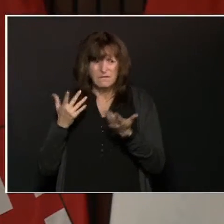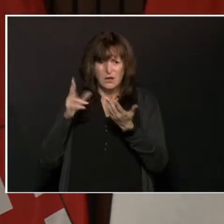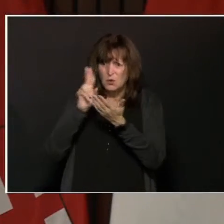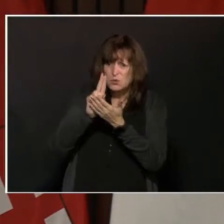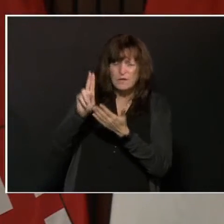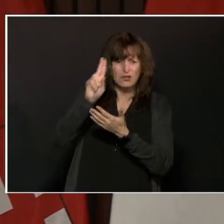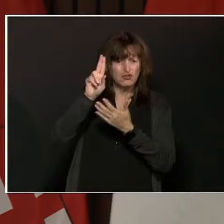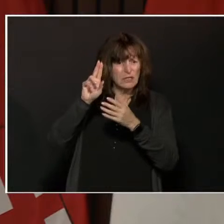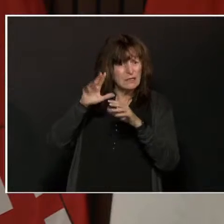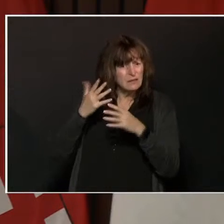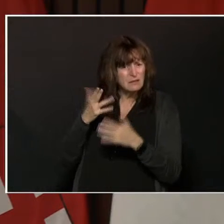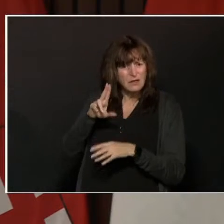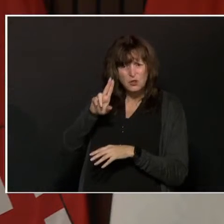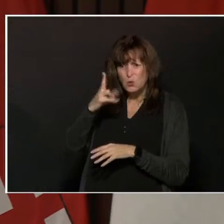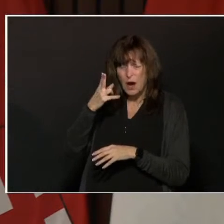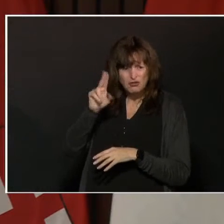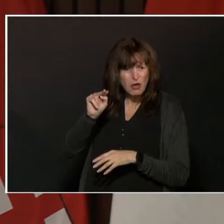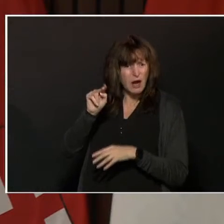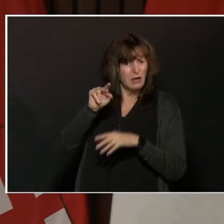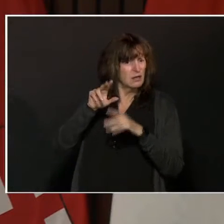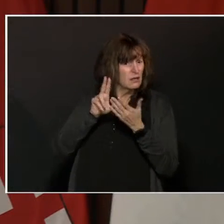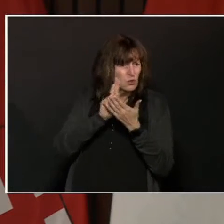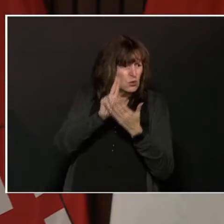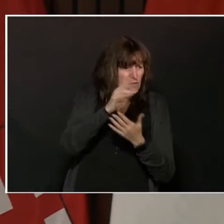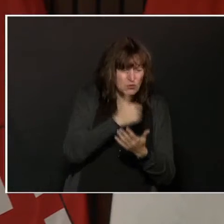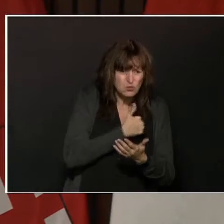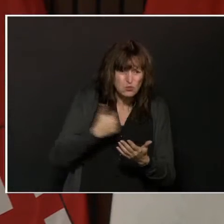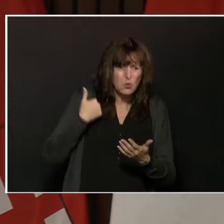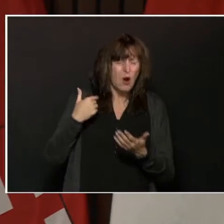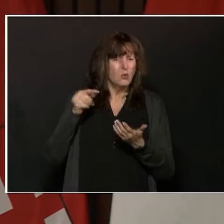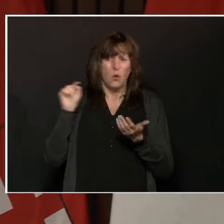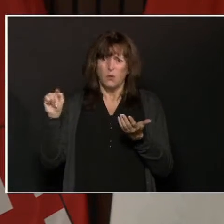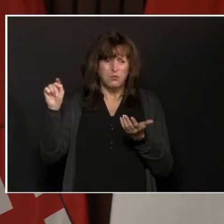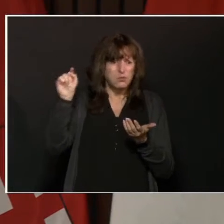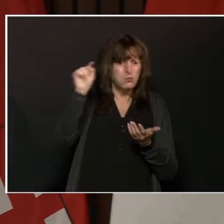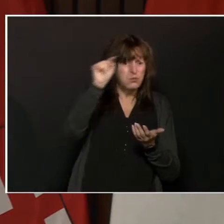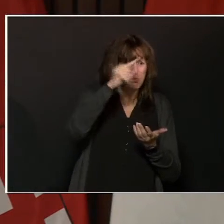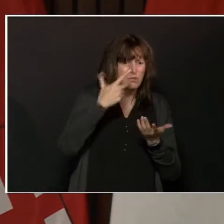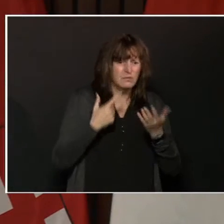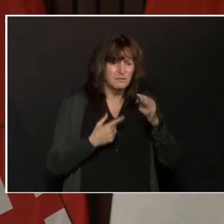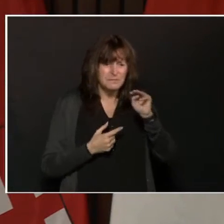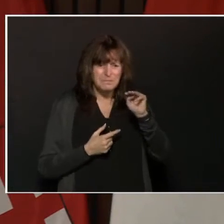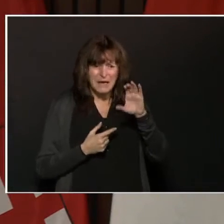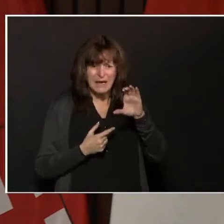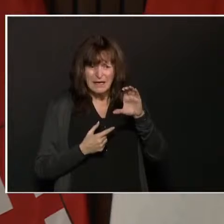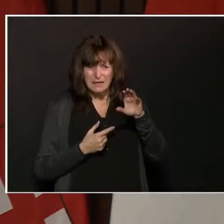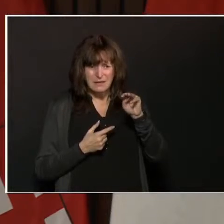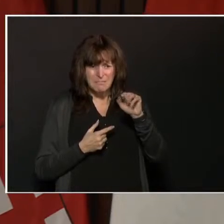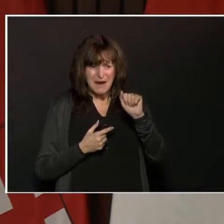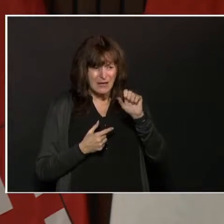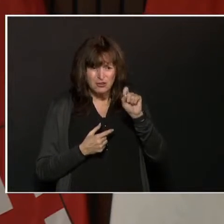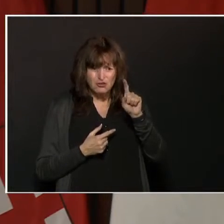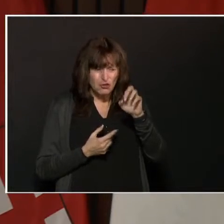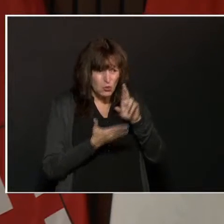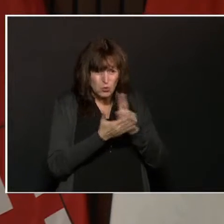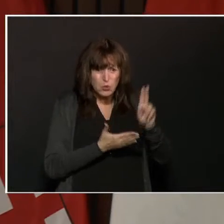AND DEATHS ARE FROM WHERE PEOPLE WHO ARE AND DEATHS ARE FROM WHERE PEOPLE WHO ARE WORKING WHO ARE WORKING LONG-TERM CARE HOMES WHO ARE WORKING LONG-TERM CARE HOMES COME WHO ARE WORKING LONG-TERM CARE HOMES COME ARE THE HOMES COME ARE THE SAME COMMUNITIES